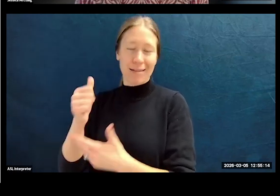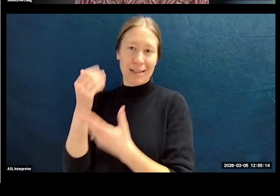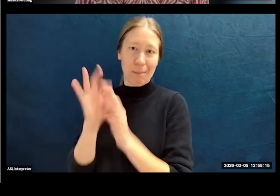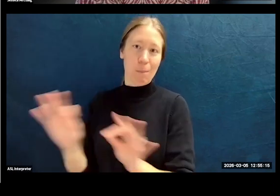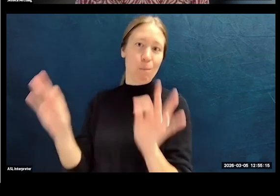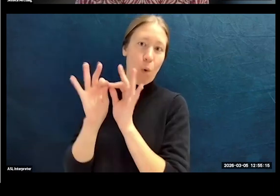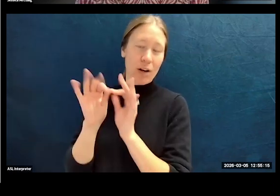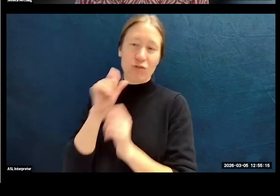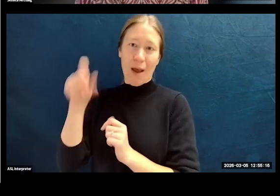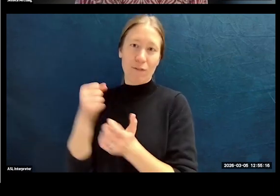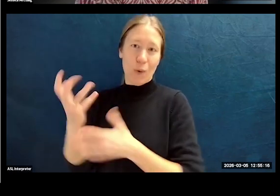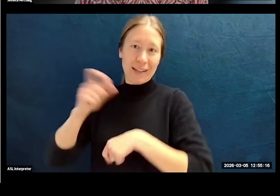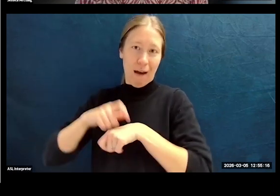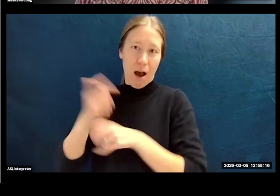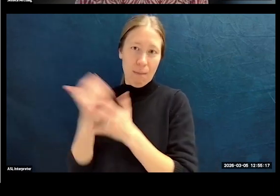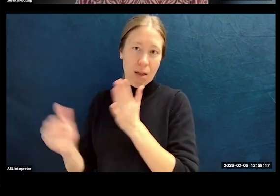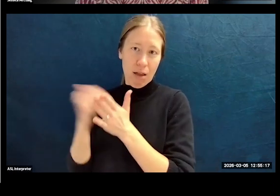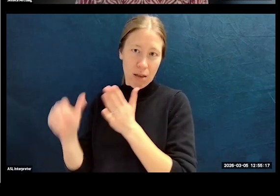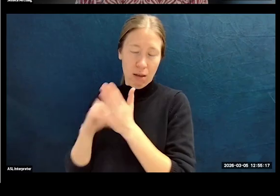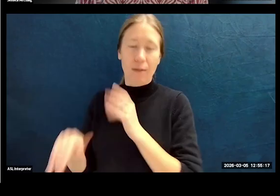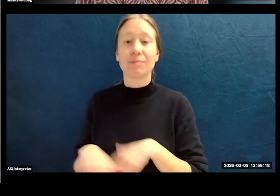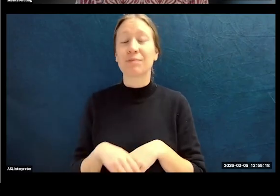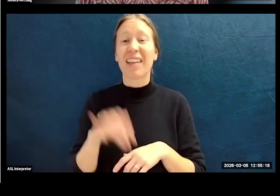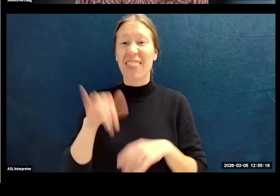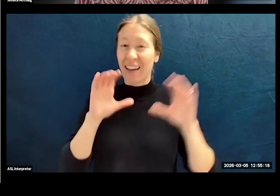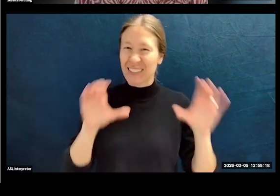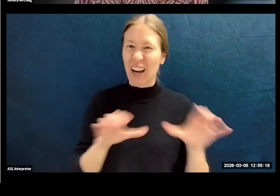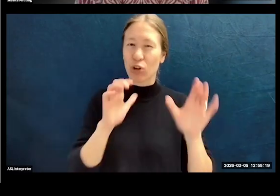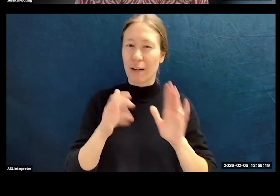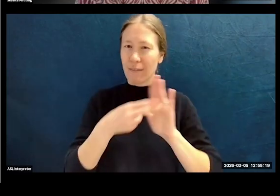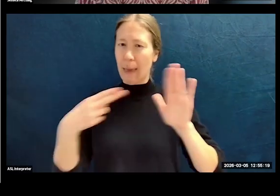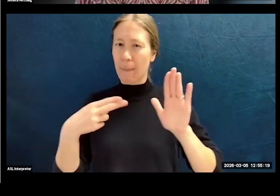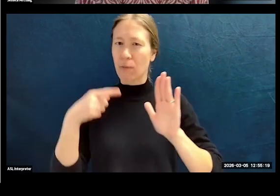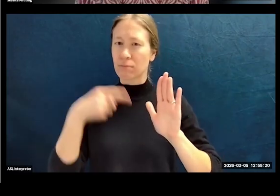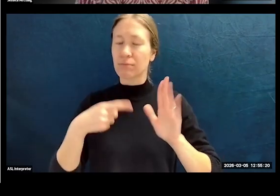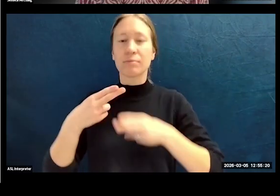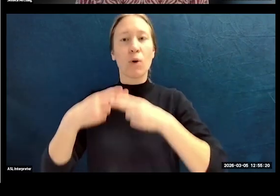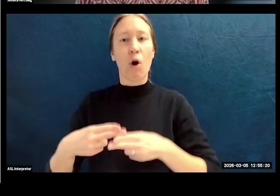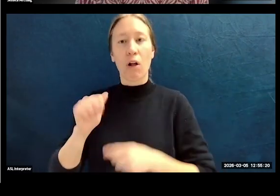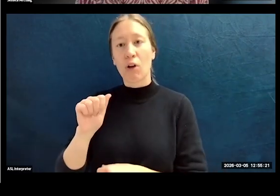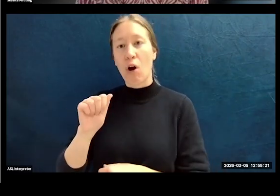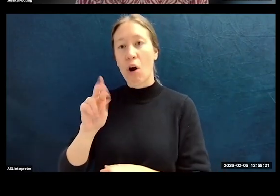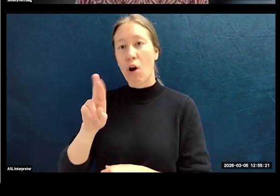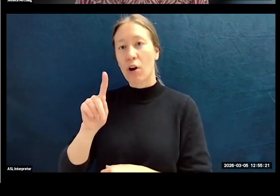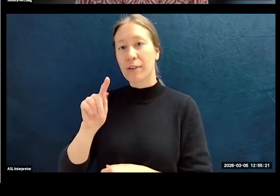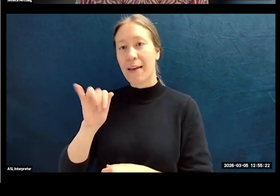Marking decorative elements in Acrobat is called artifacting and we're going to show you how to do that in part two.